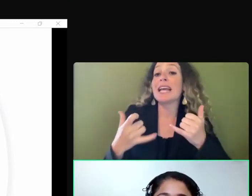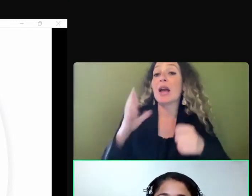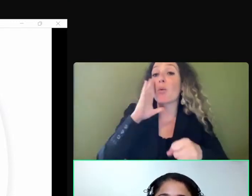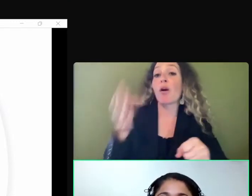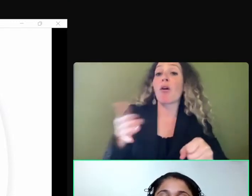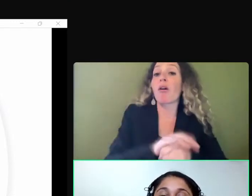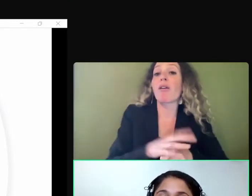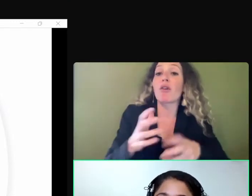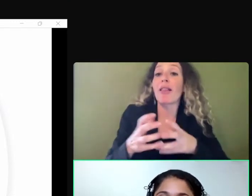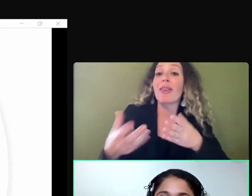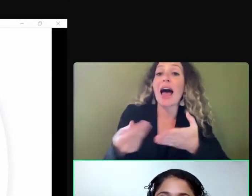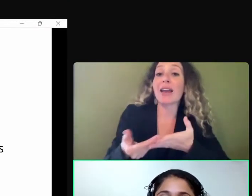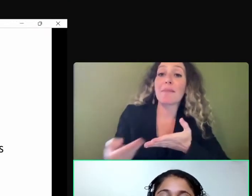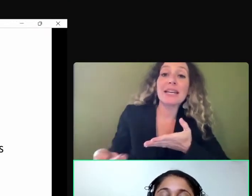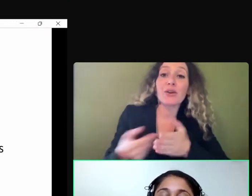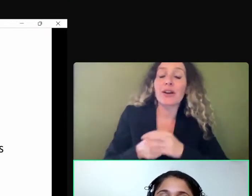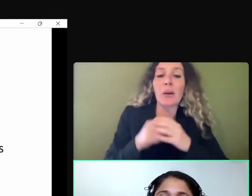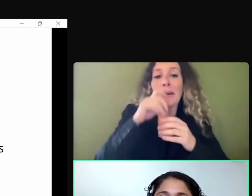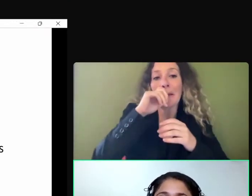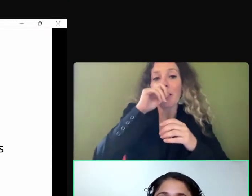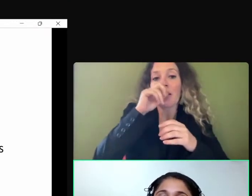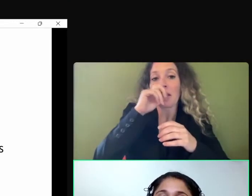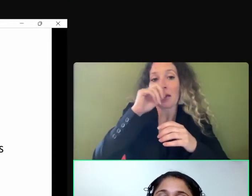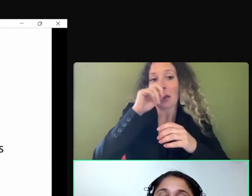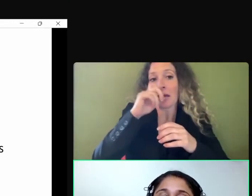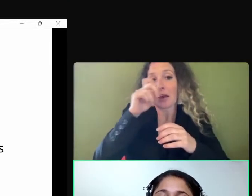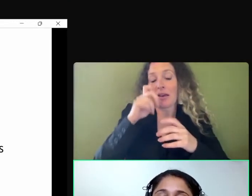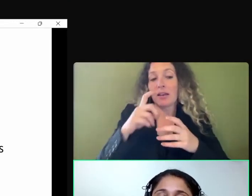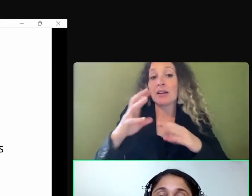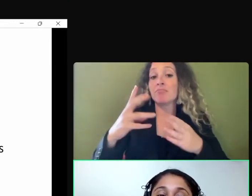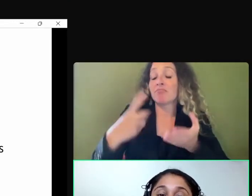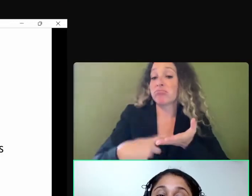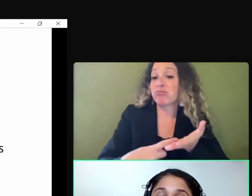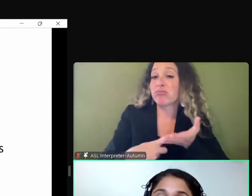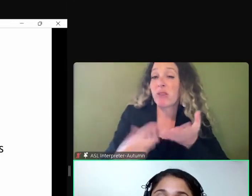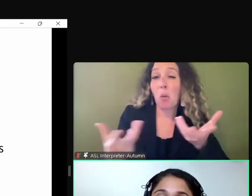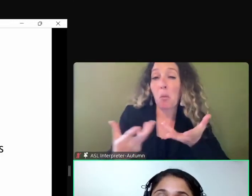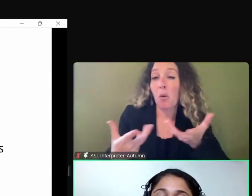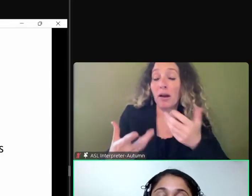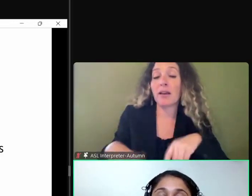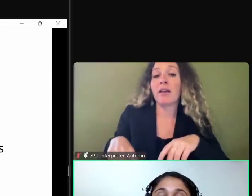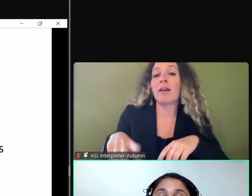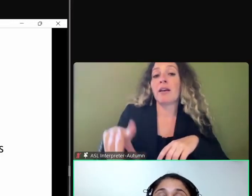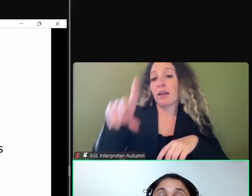I'm very excited to be here. We'll be discussing what cognitive disability is. We'll be describing